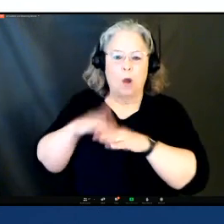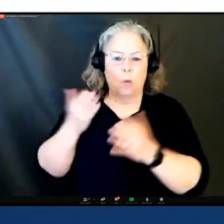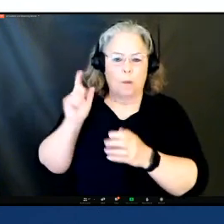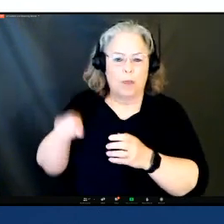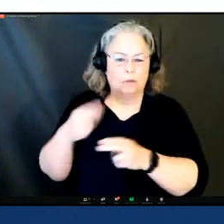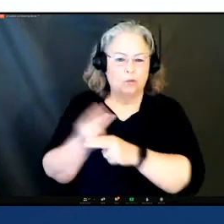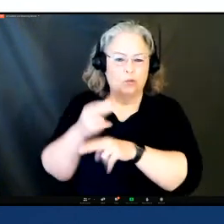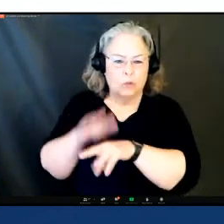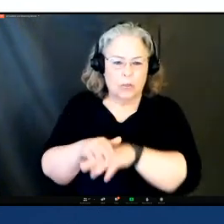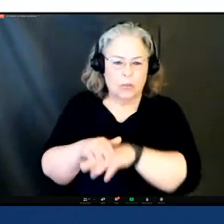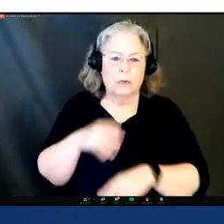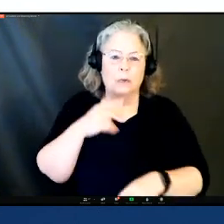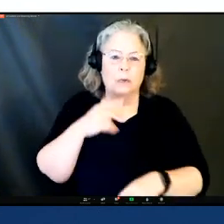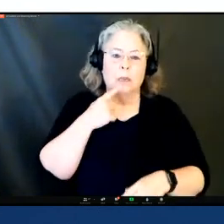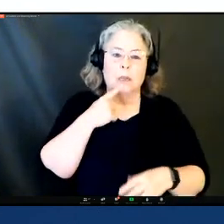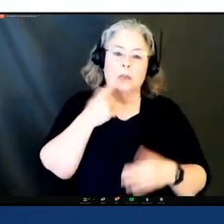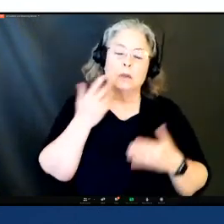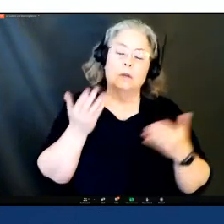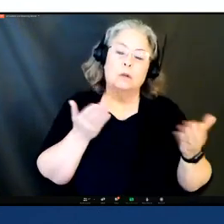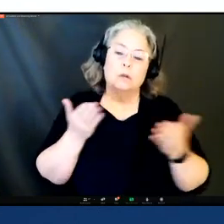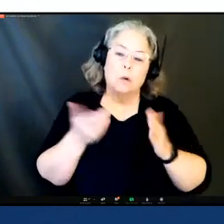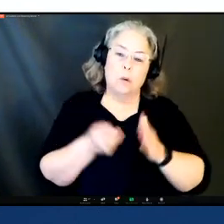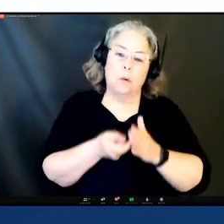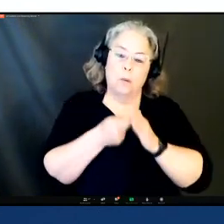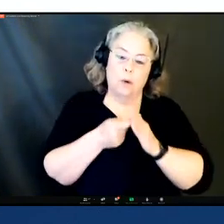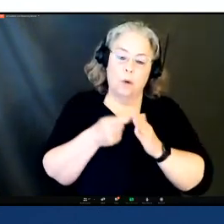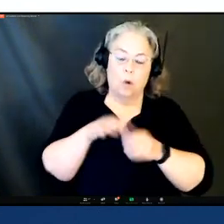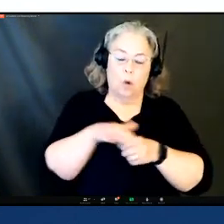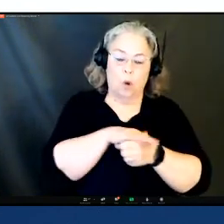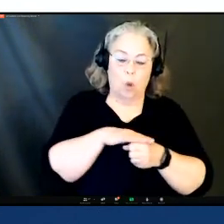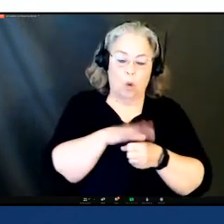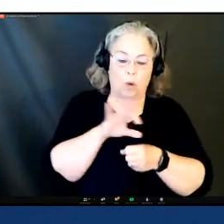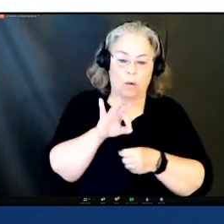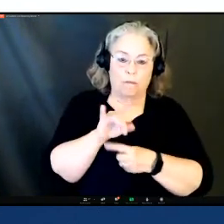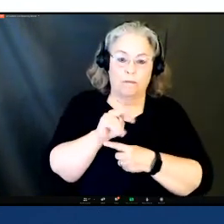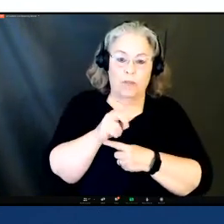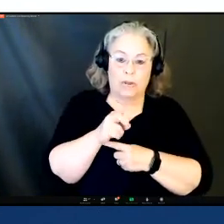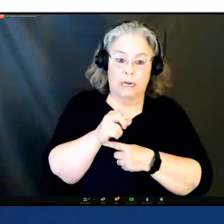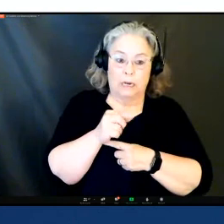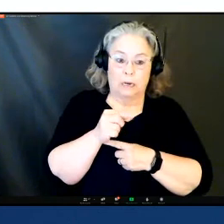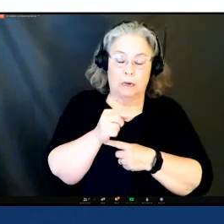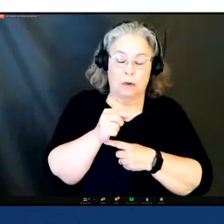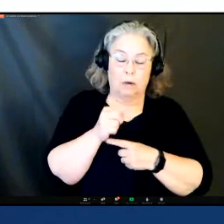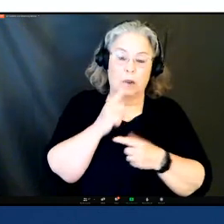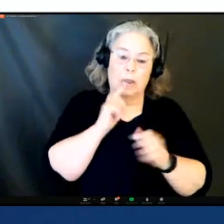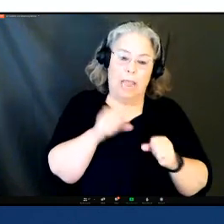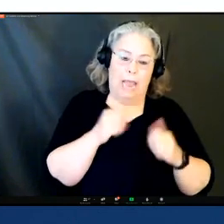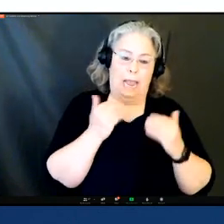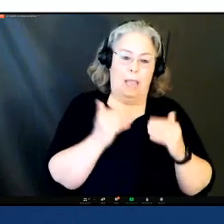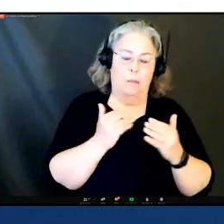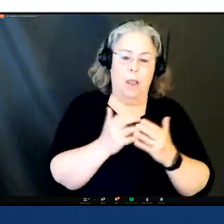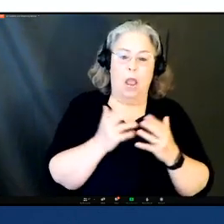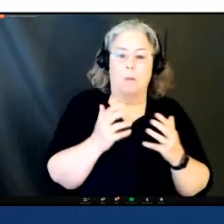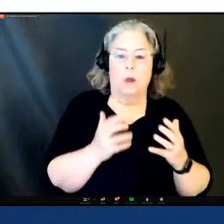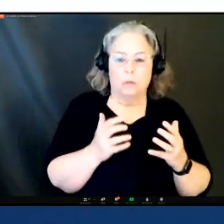However, the service mandates and local funding requirements that I described earlier limit how much of how much of